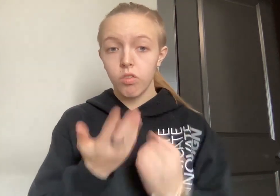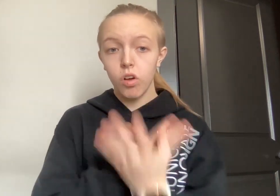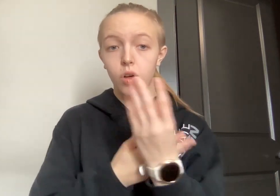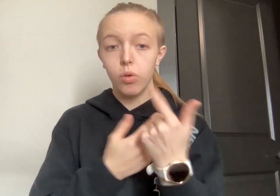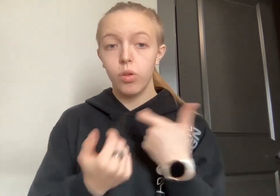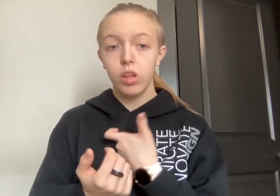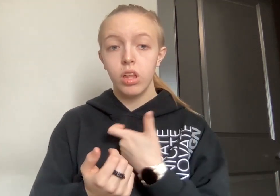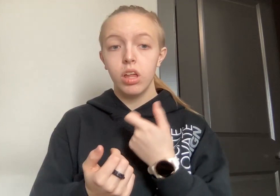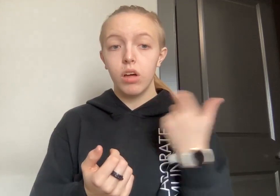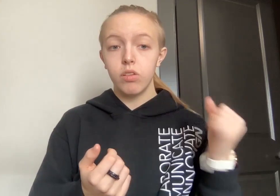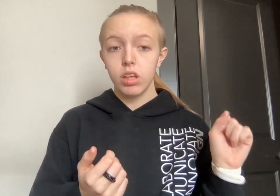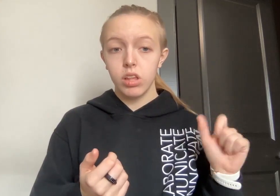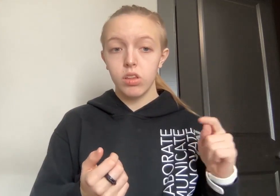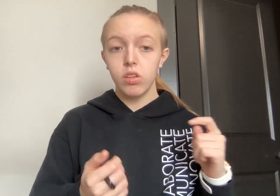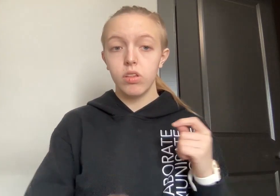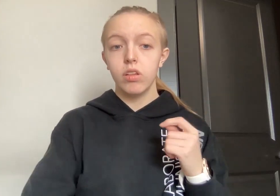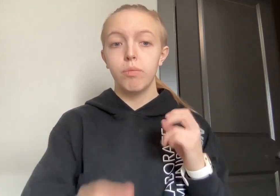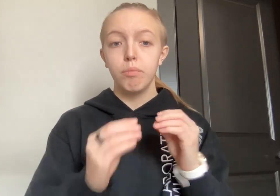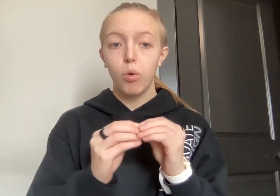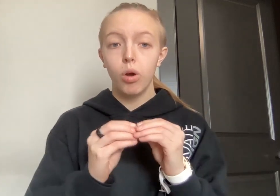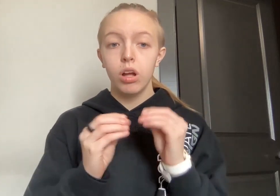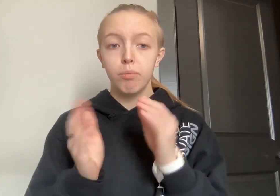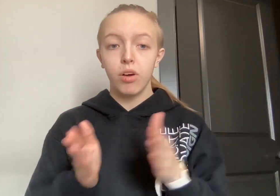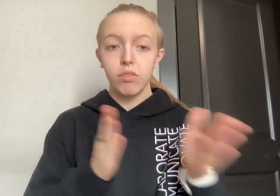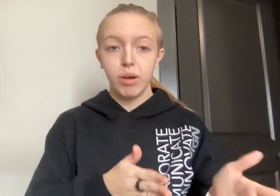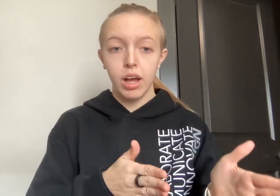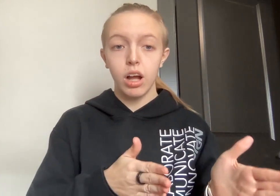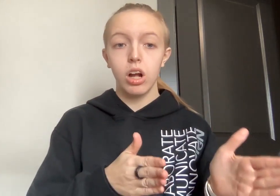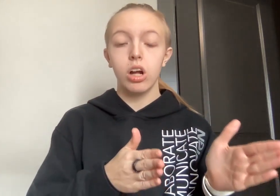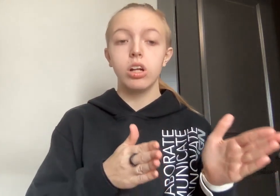grow our skills and are more prepared